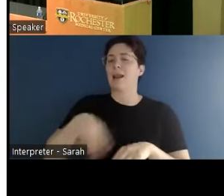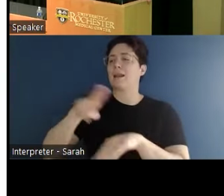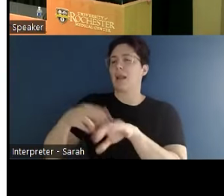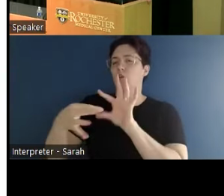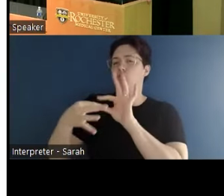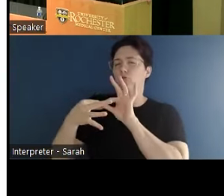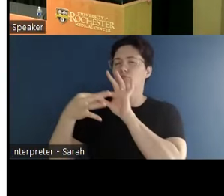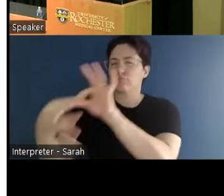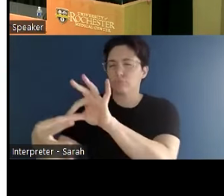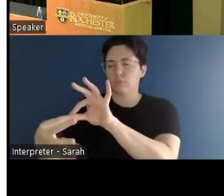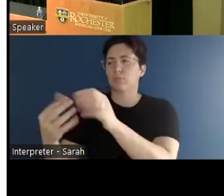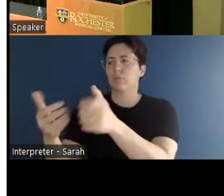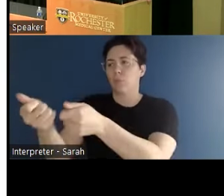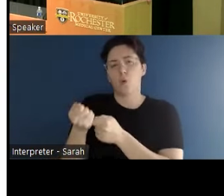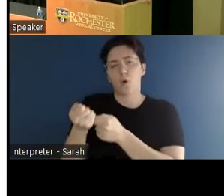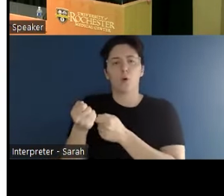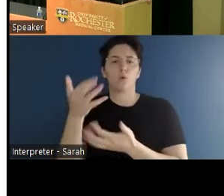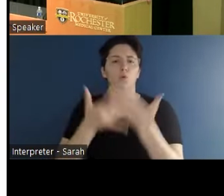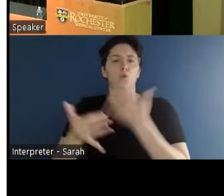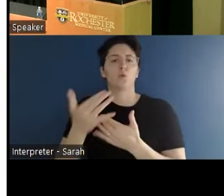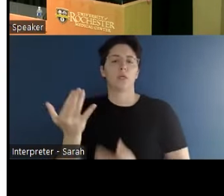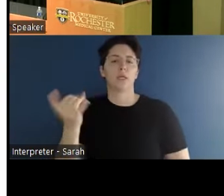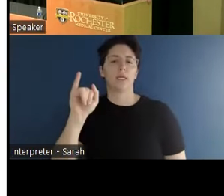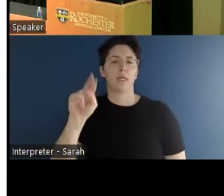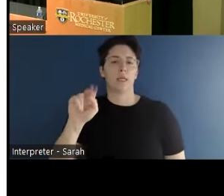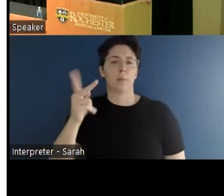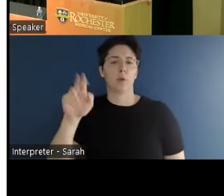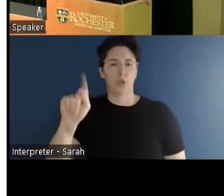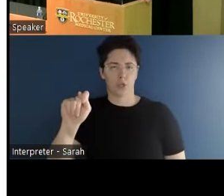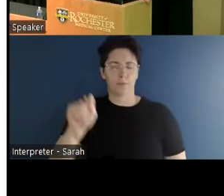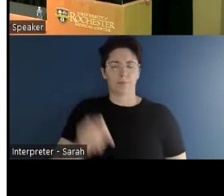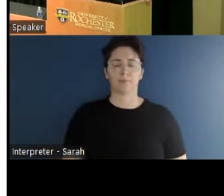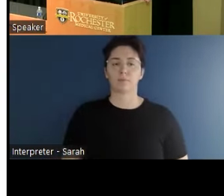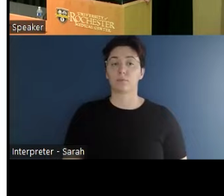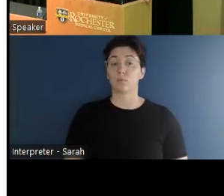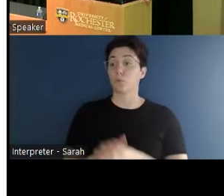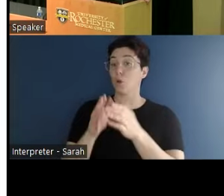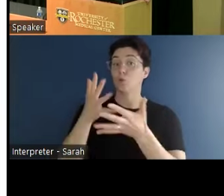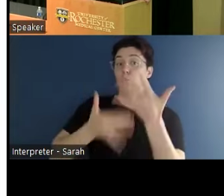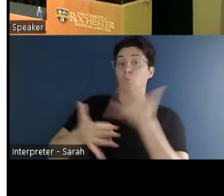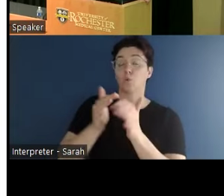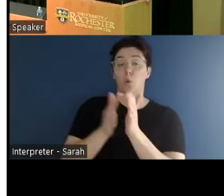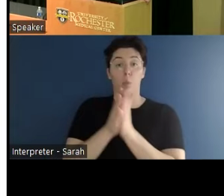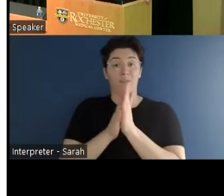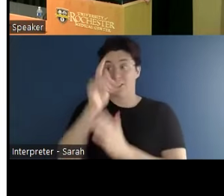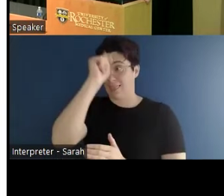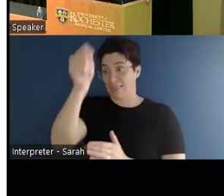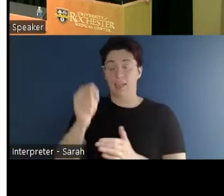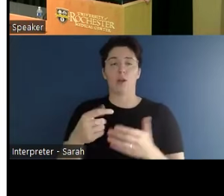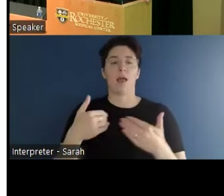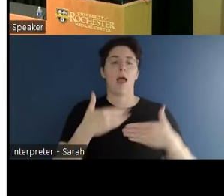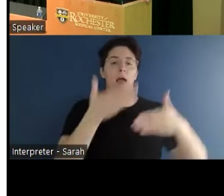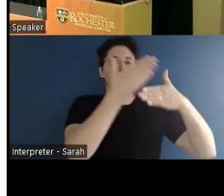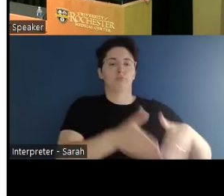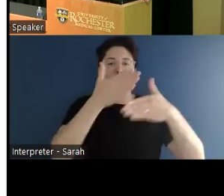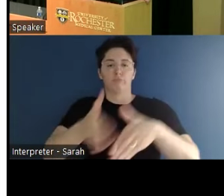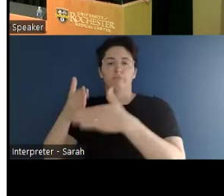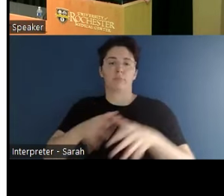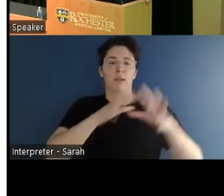input this reduced social approach motivation is broken down into the categories of reduced